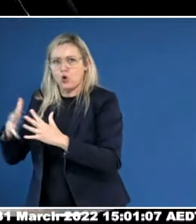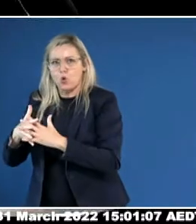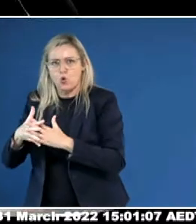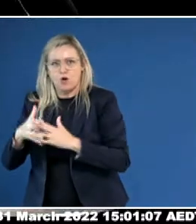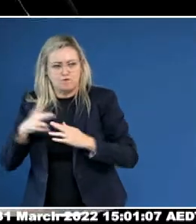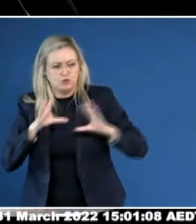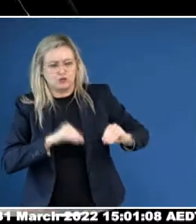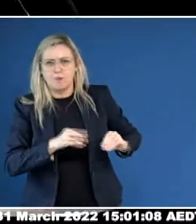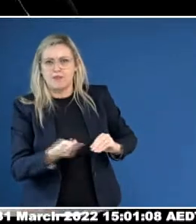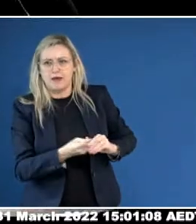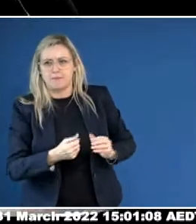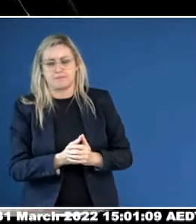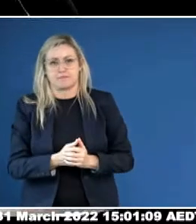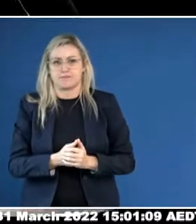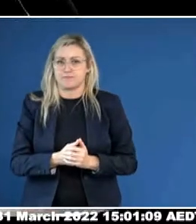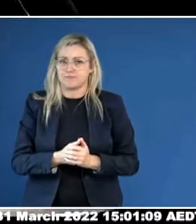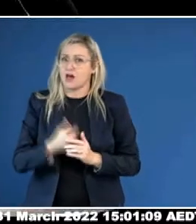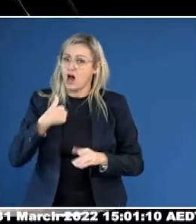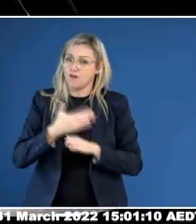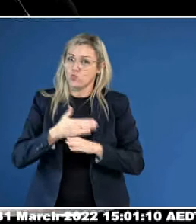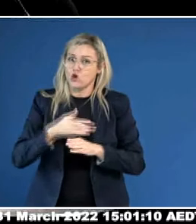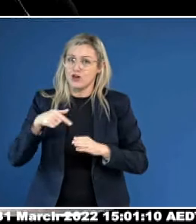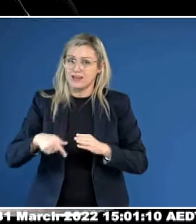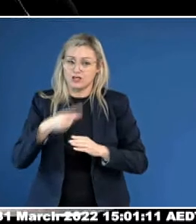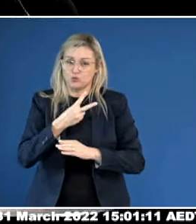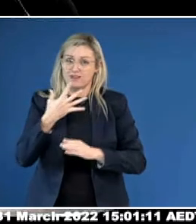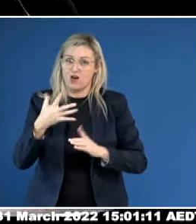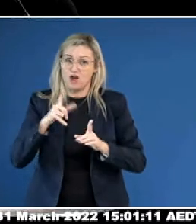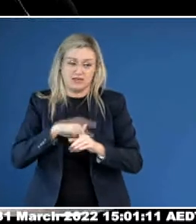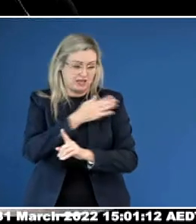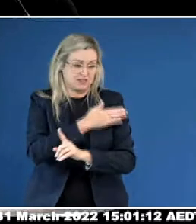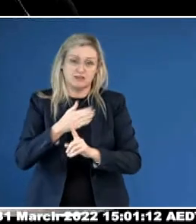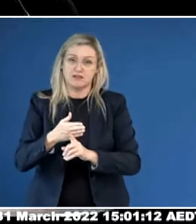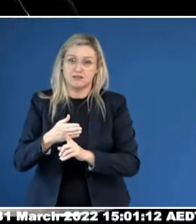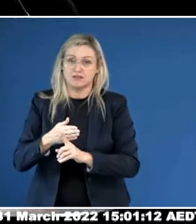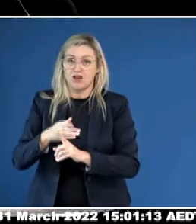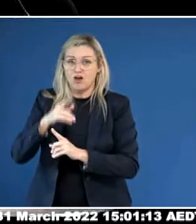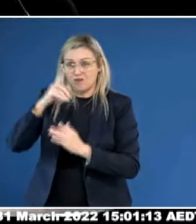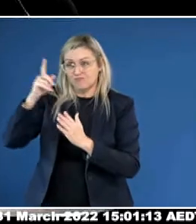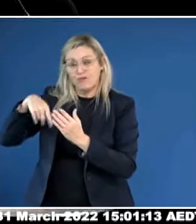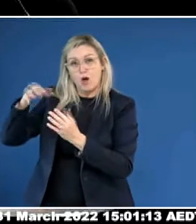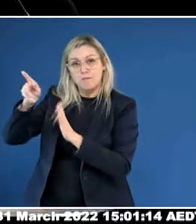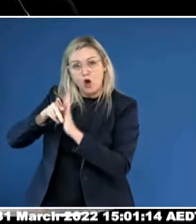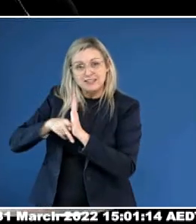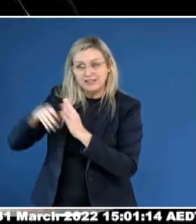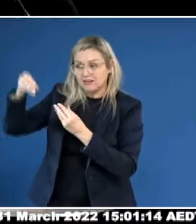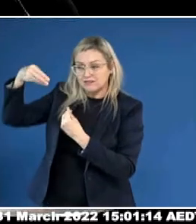for 25 years, that these policy frameworks that you talk about have largely focused on